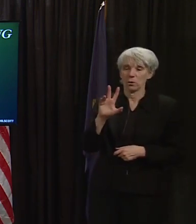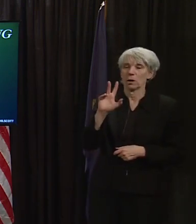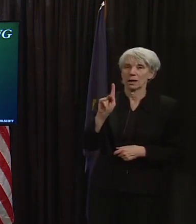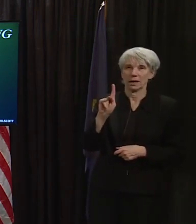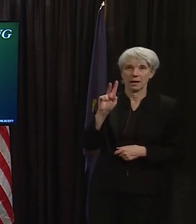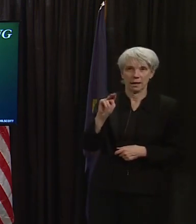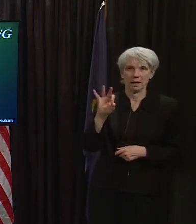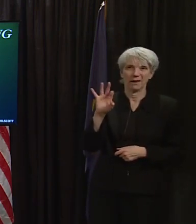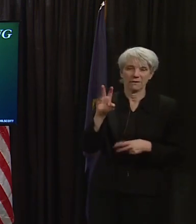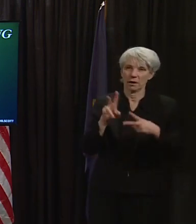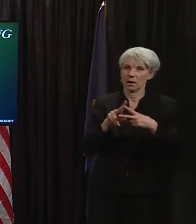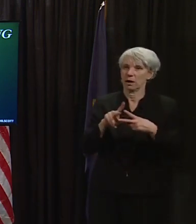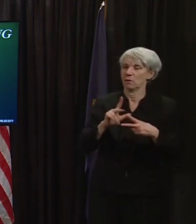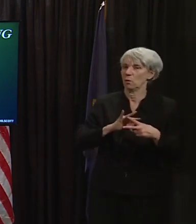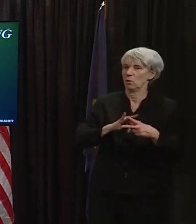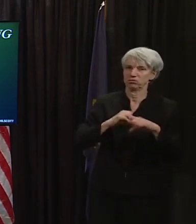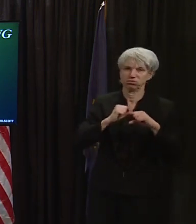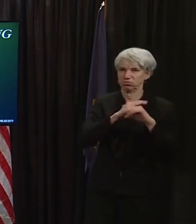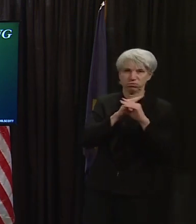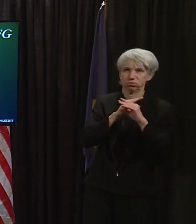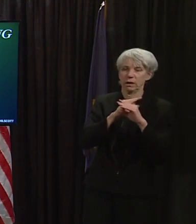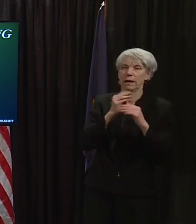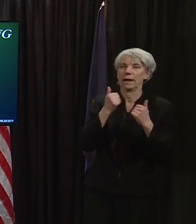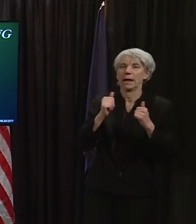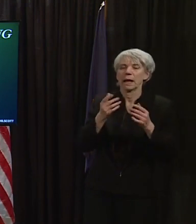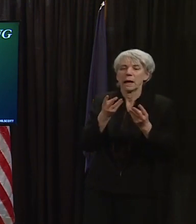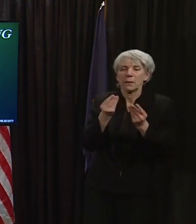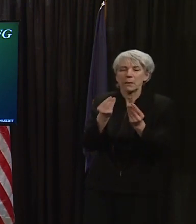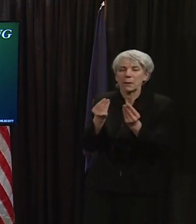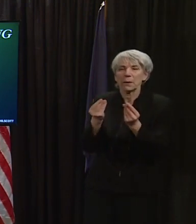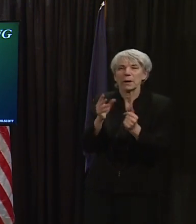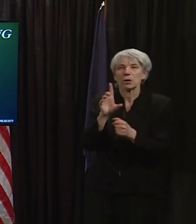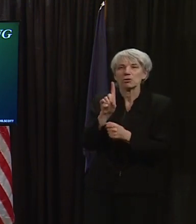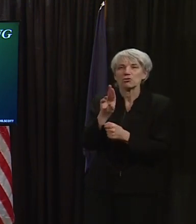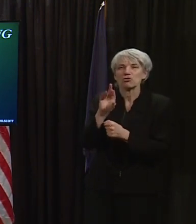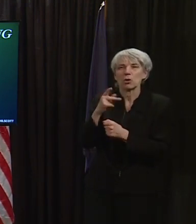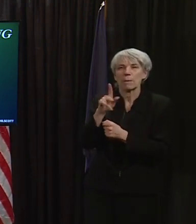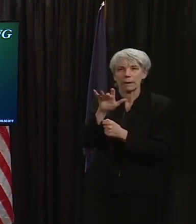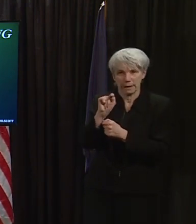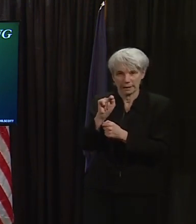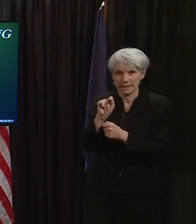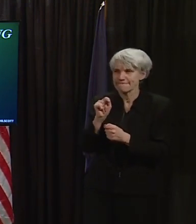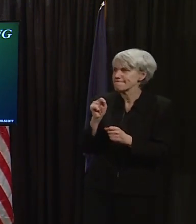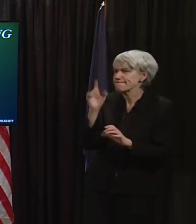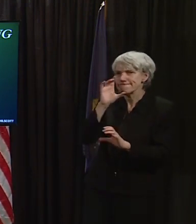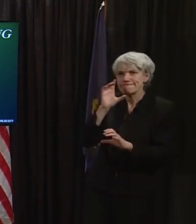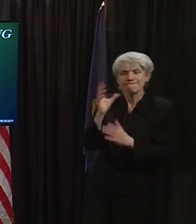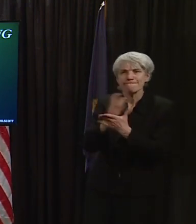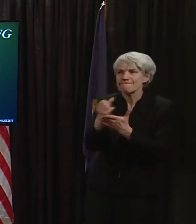blocking droplets if you don't or can't get that type of mask. You can also